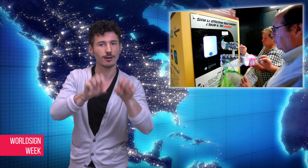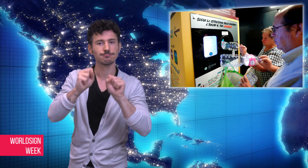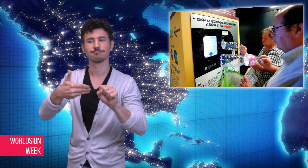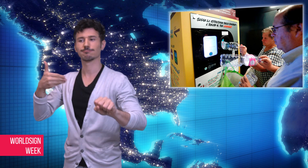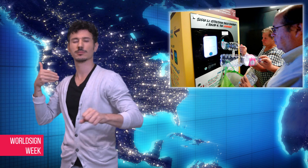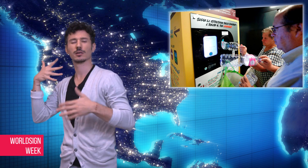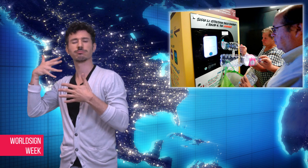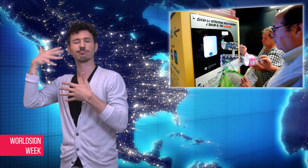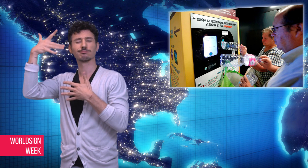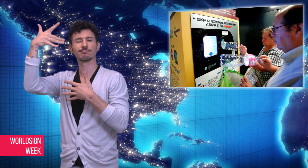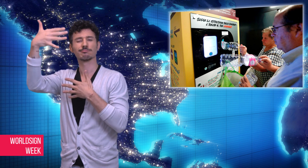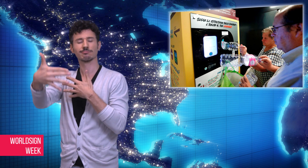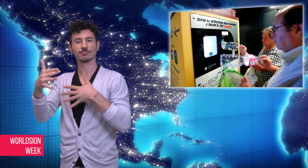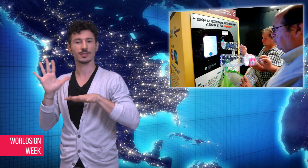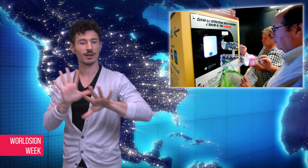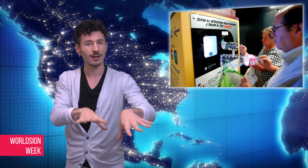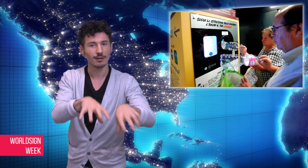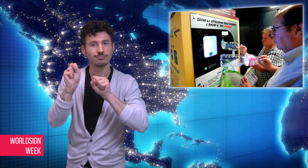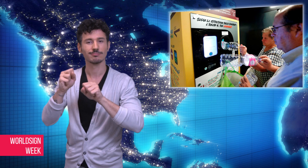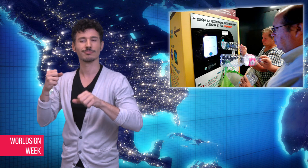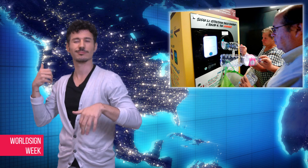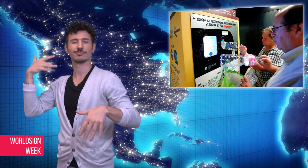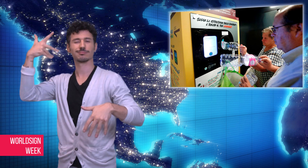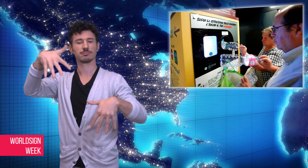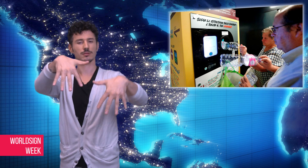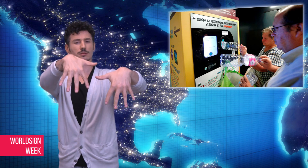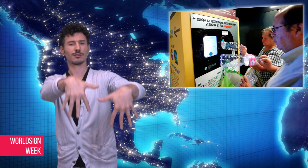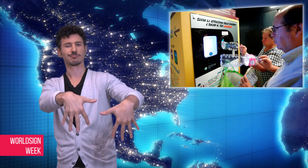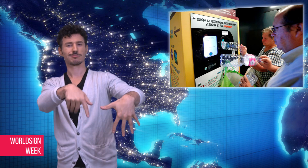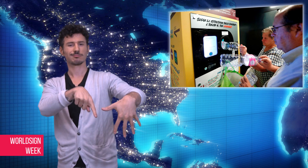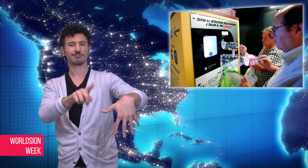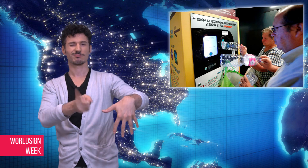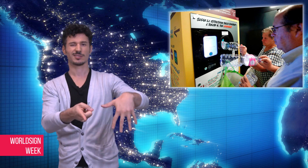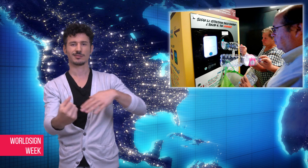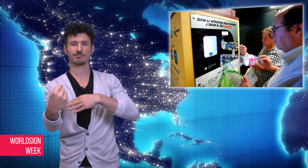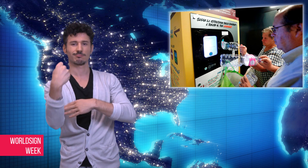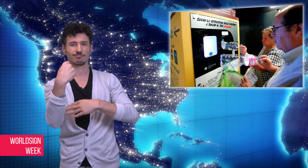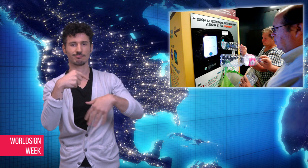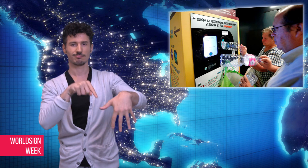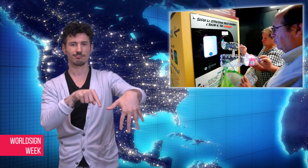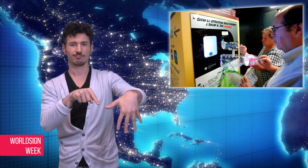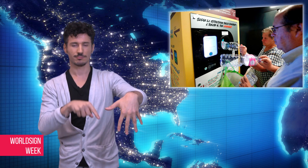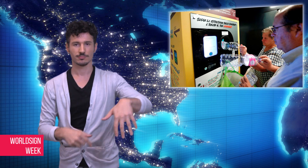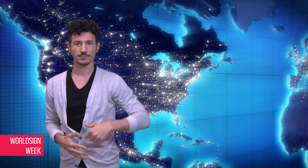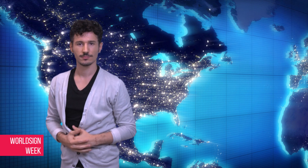and hold plastic waste for months between pickups.